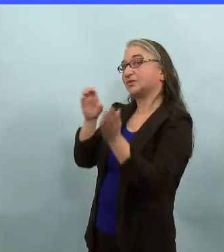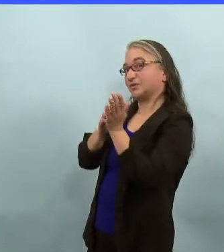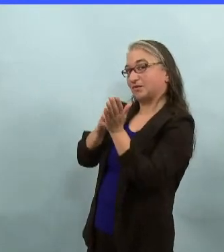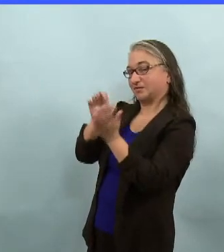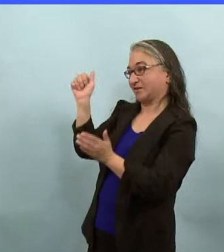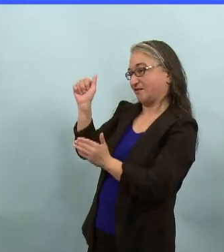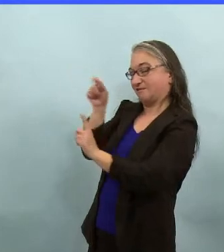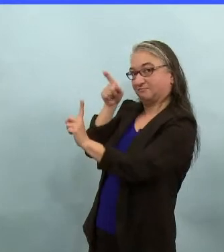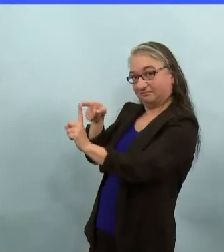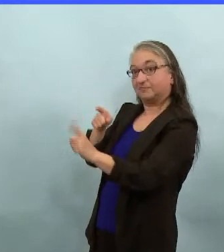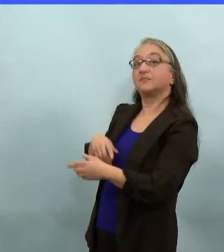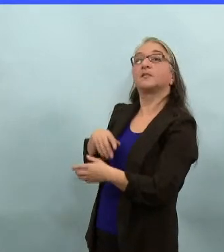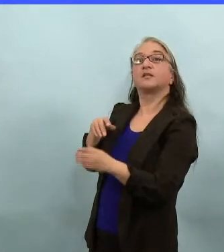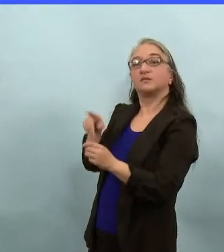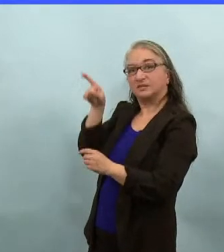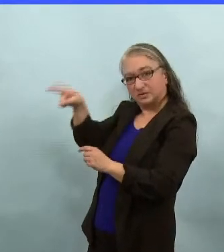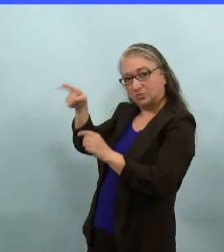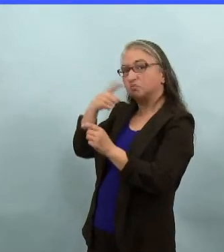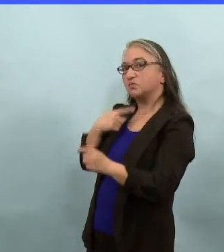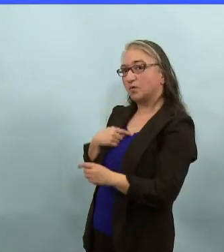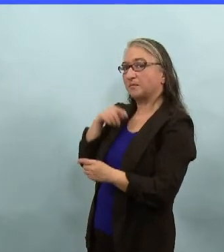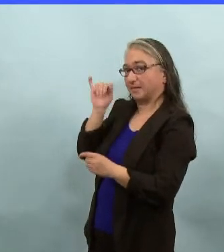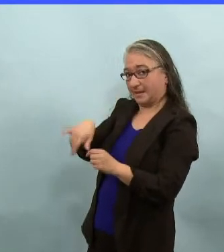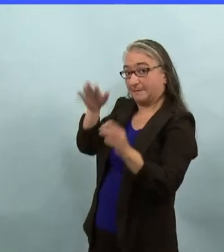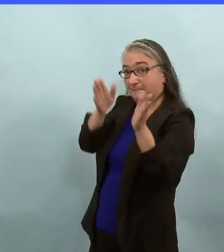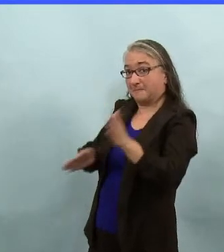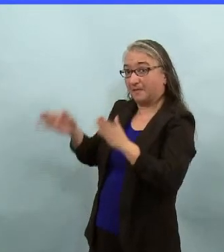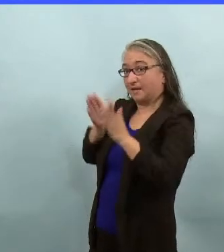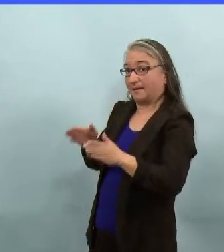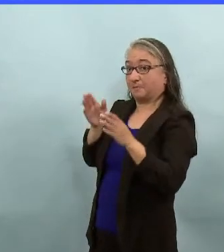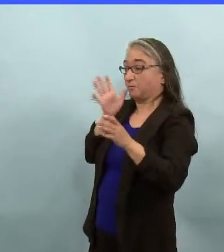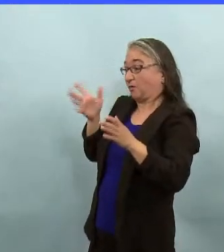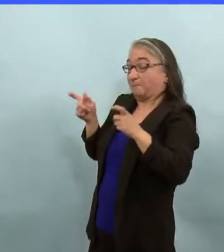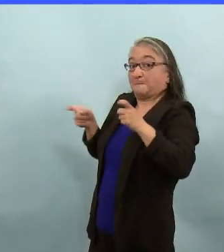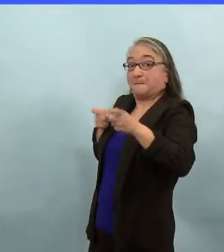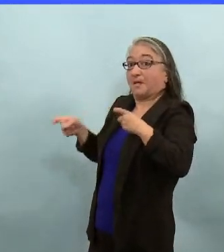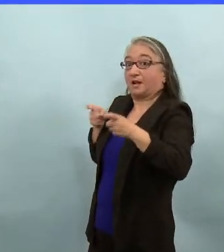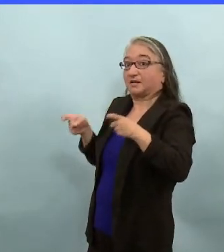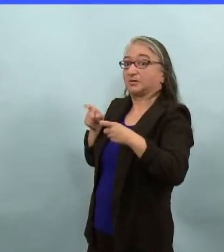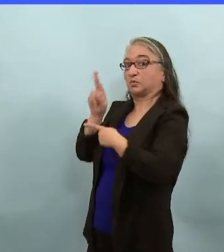the risk at the community level will actually look like so we've talked about a little bit